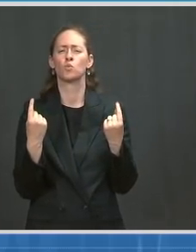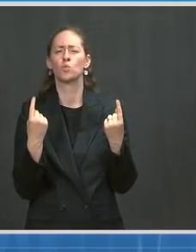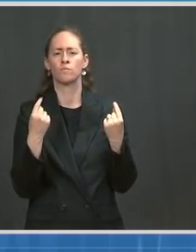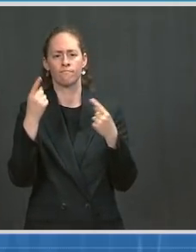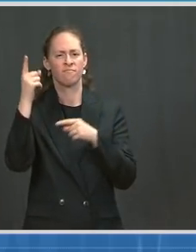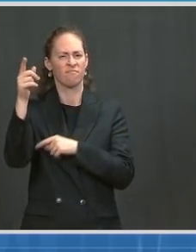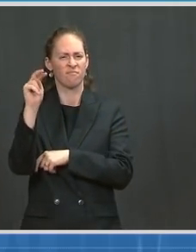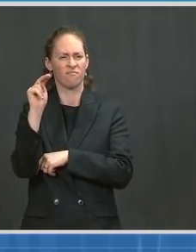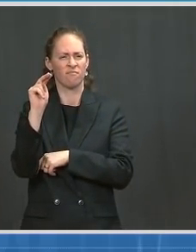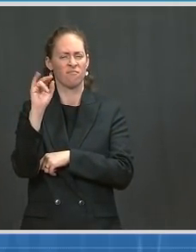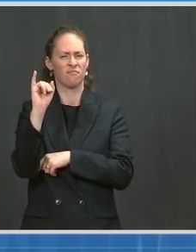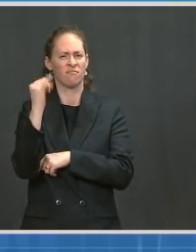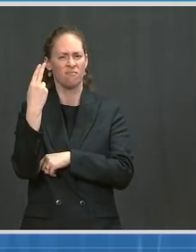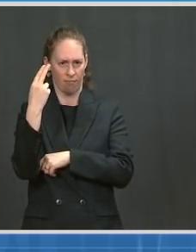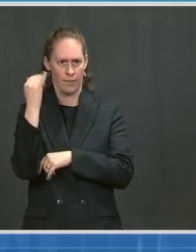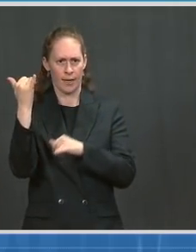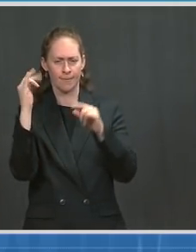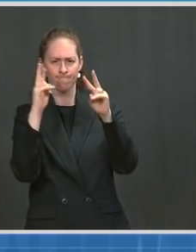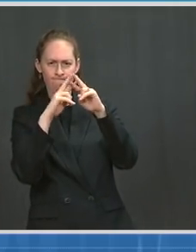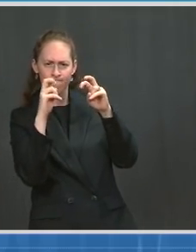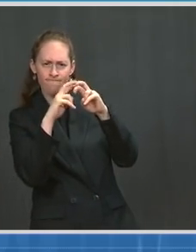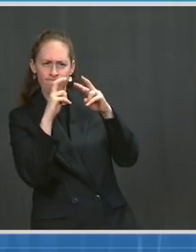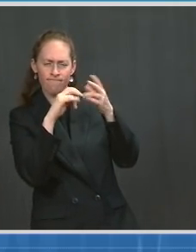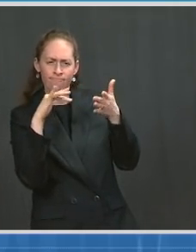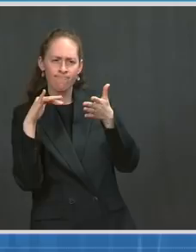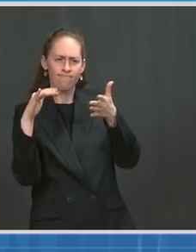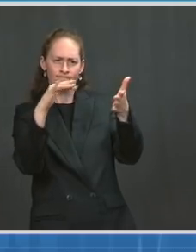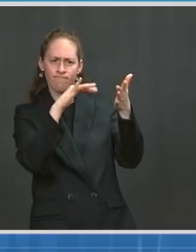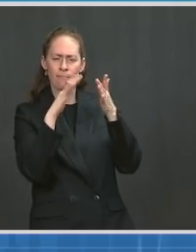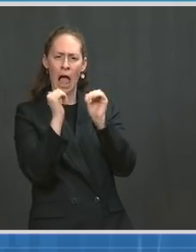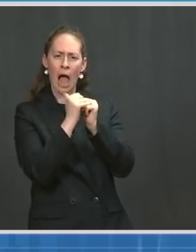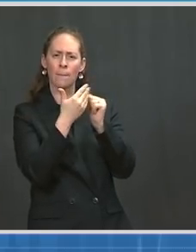to determine what the best approach is -- whether an additional boost.